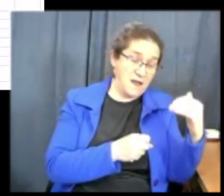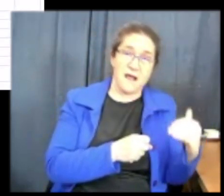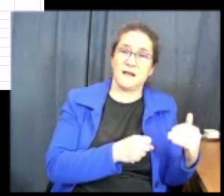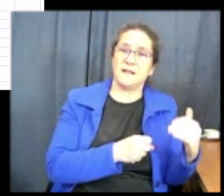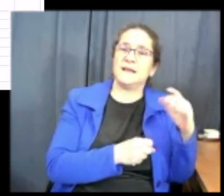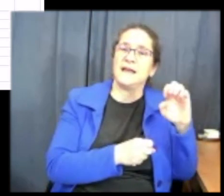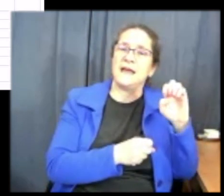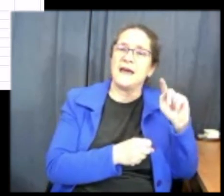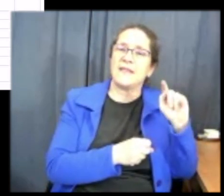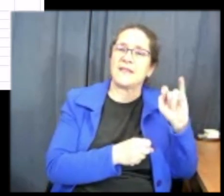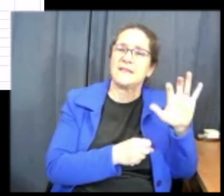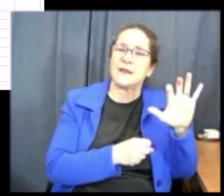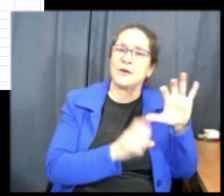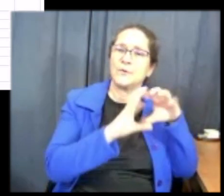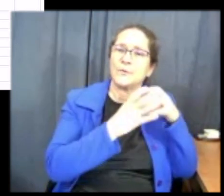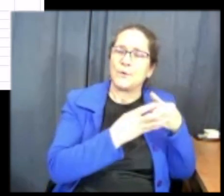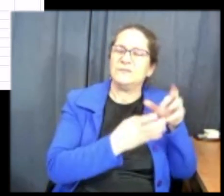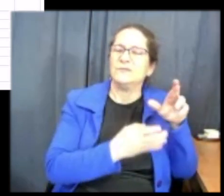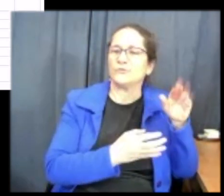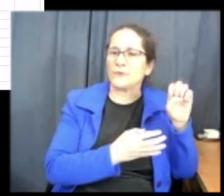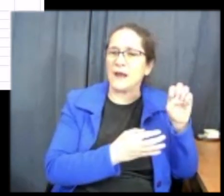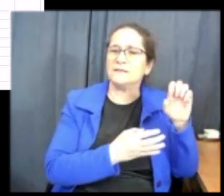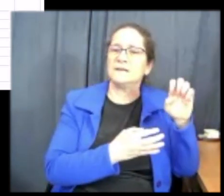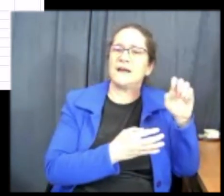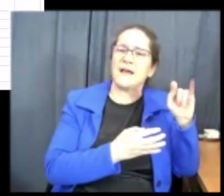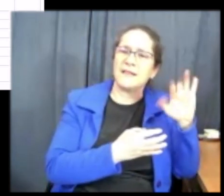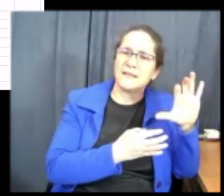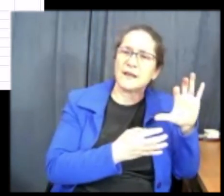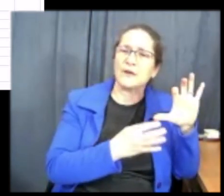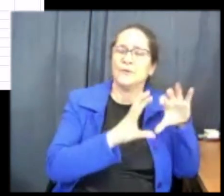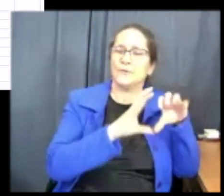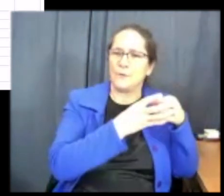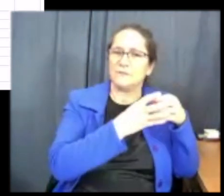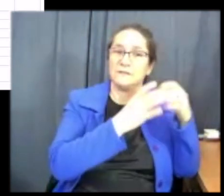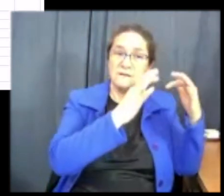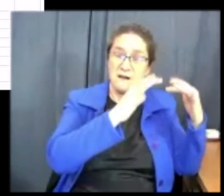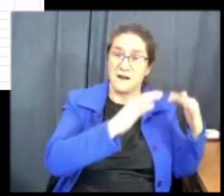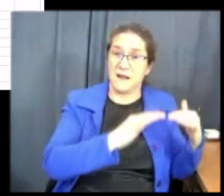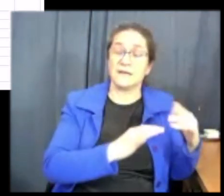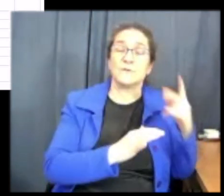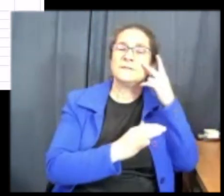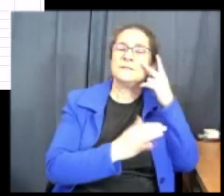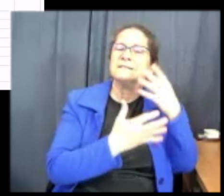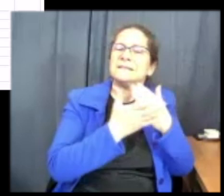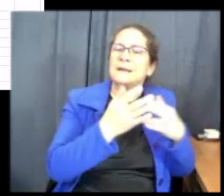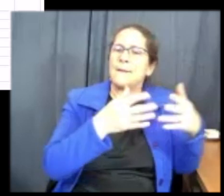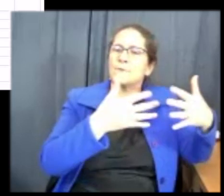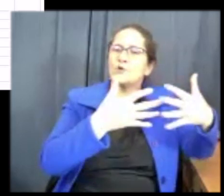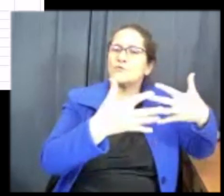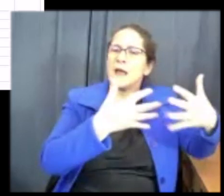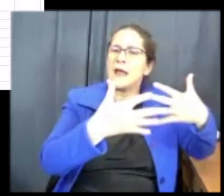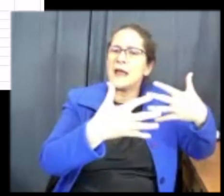your racial and ethnicity groups on the left, and I grayed out the ones that did not match this district.